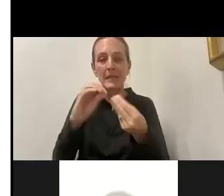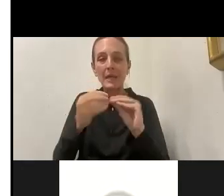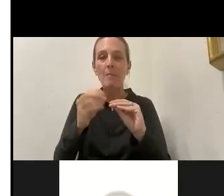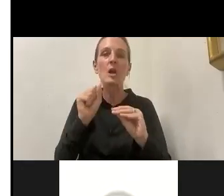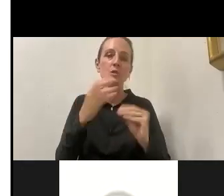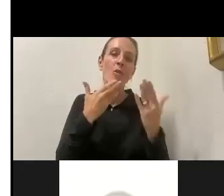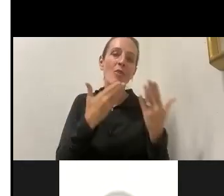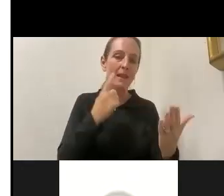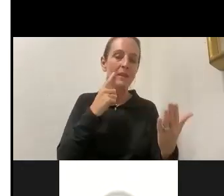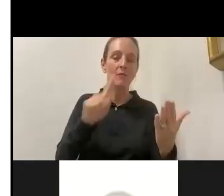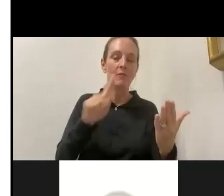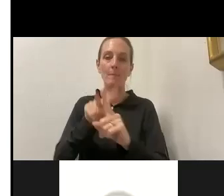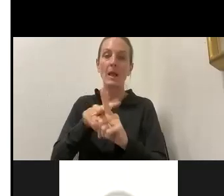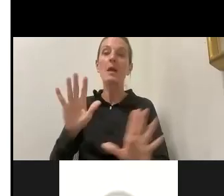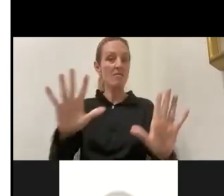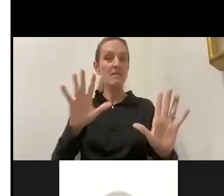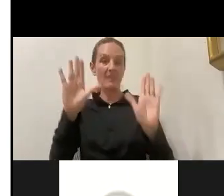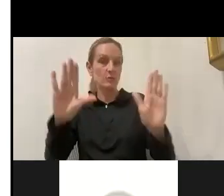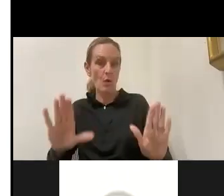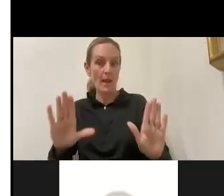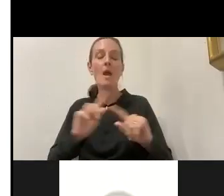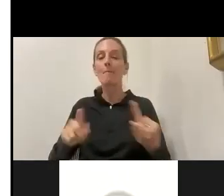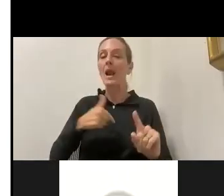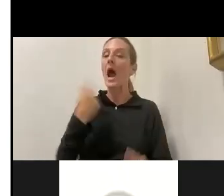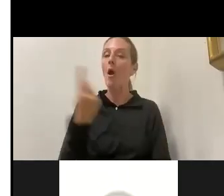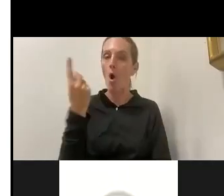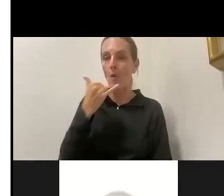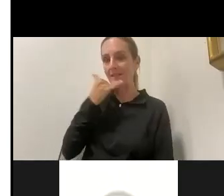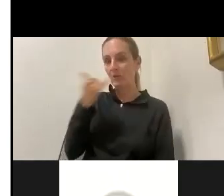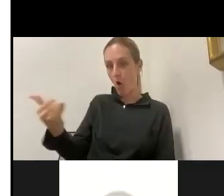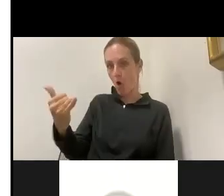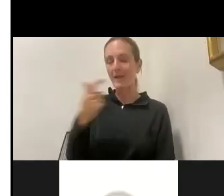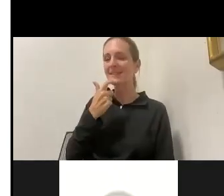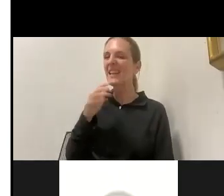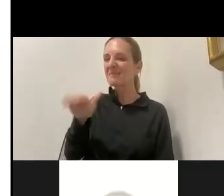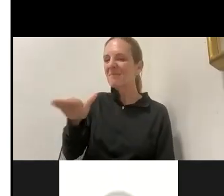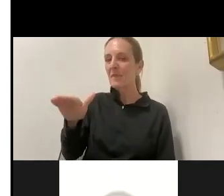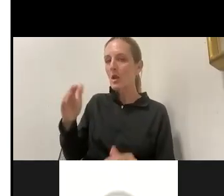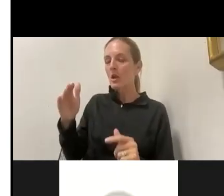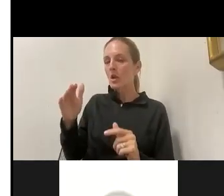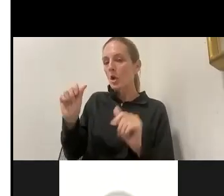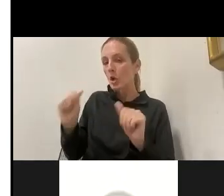but I will always pick up the phone and say, hey can you give me some pointers on why we weren’t funded etc. etc. and you will learn so much from doing that.